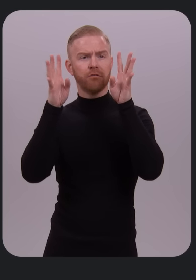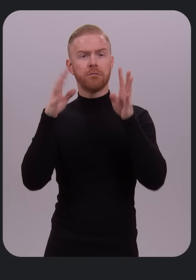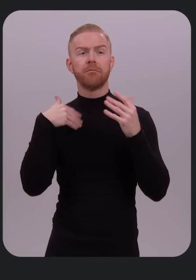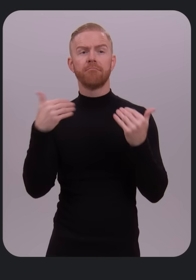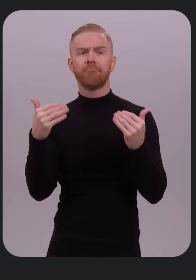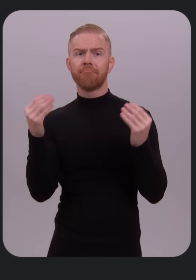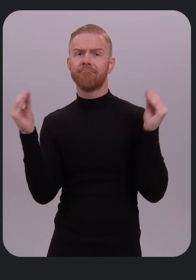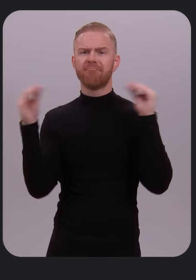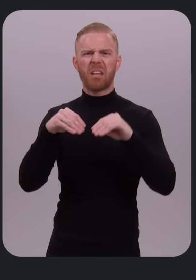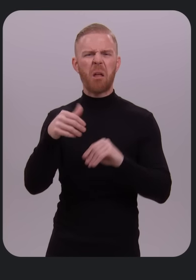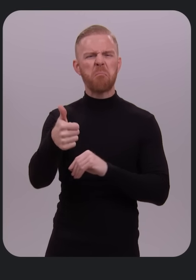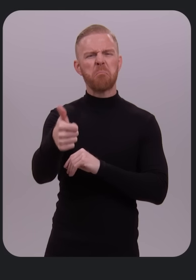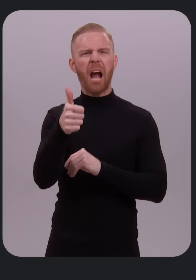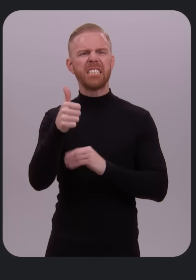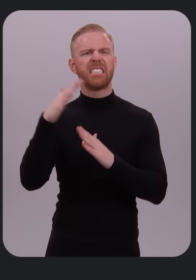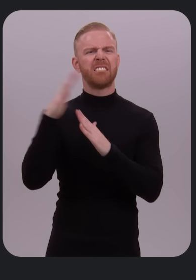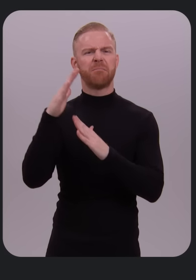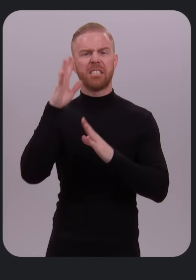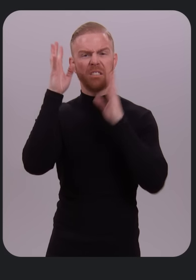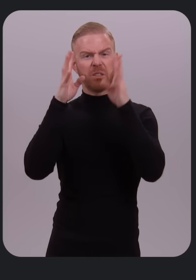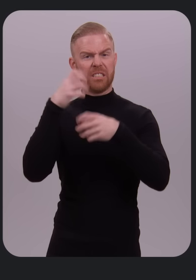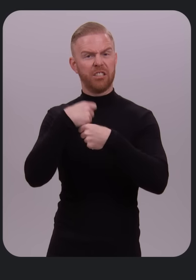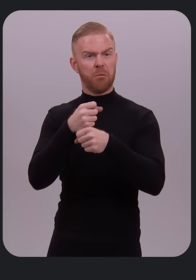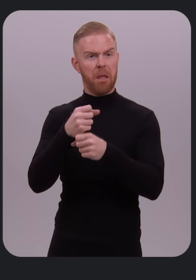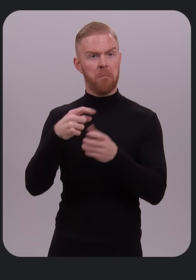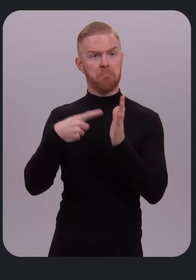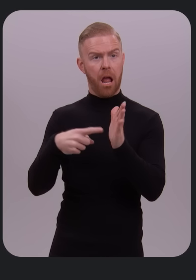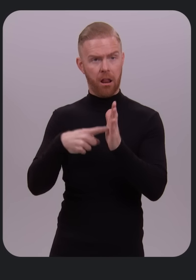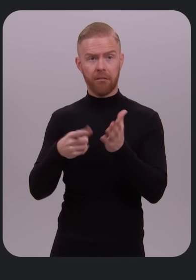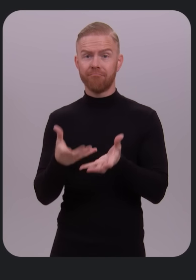model into the hands of top filmmakers to push the boundaries of technology